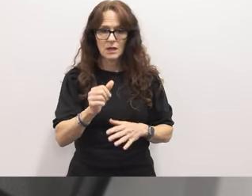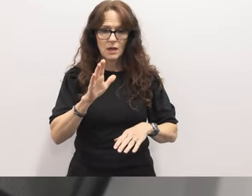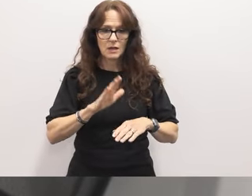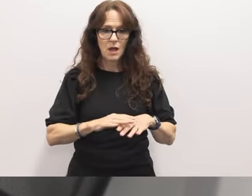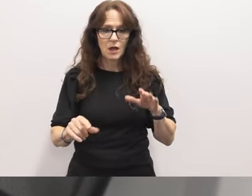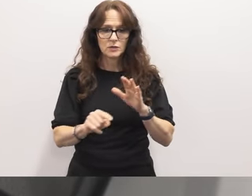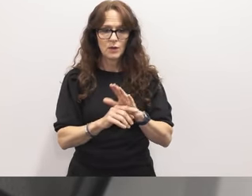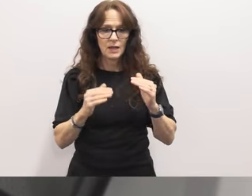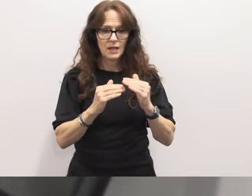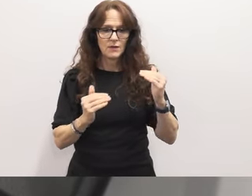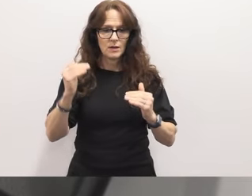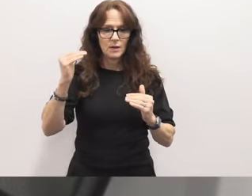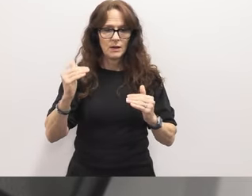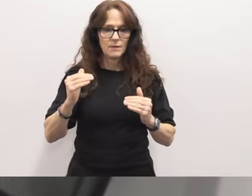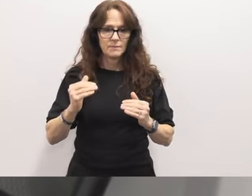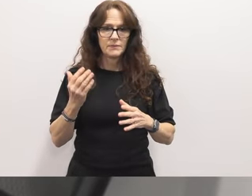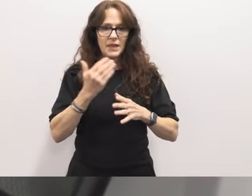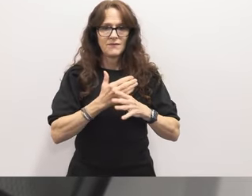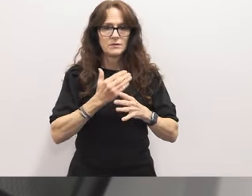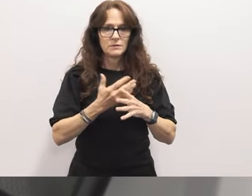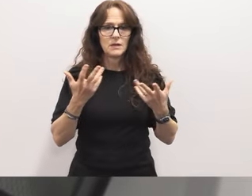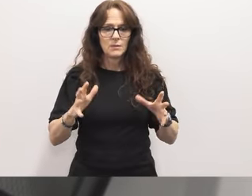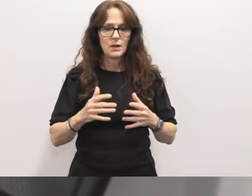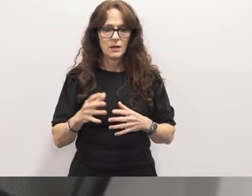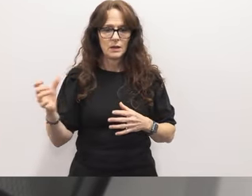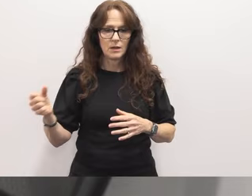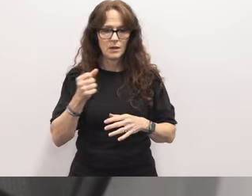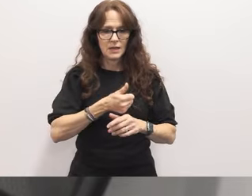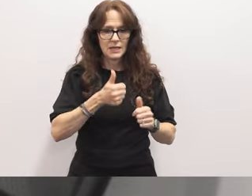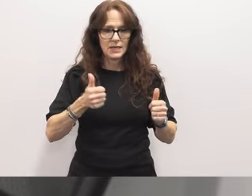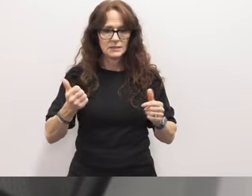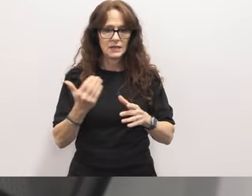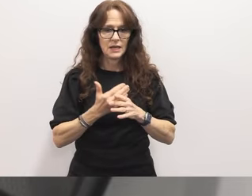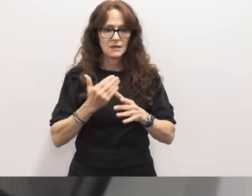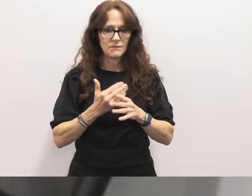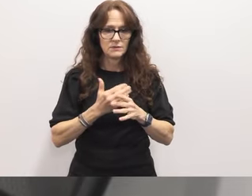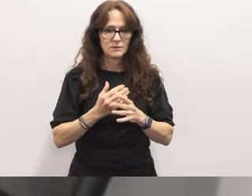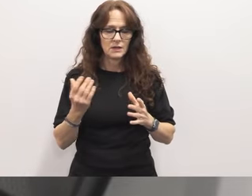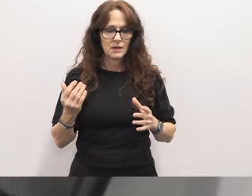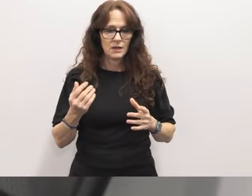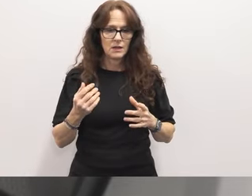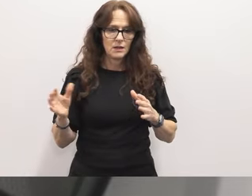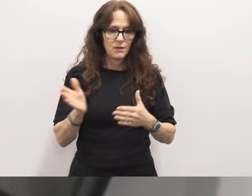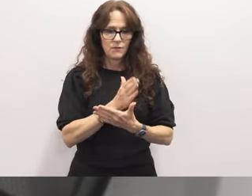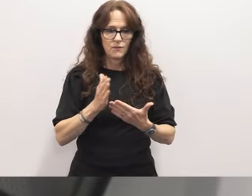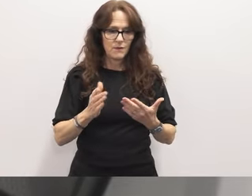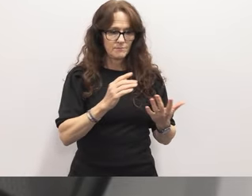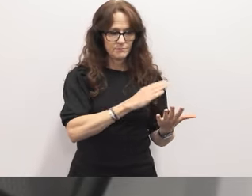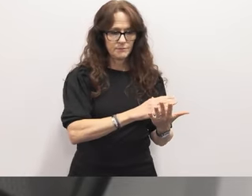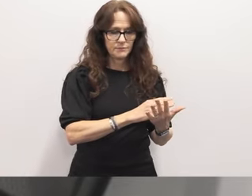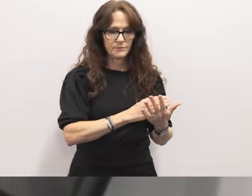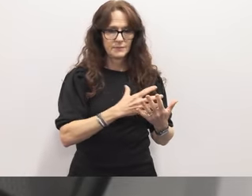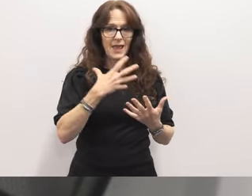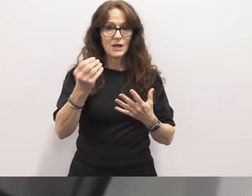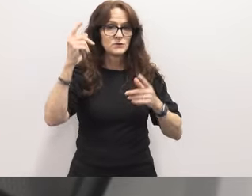or above, they're in an intervention, we put 'em in every single intervention. So our interventions ranges from everything from our outside tutoring agency,